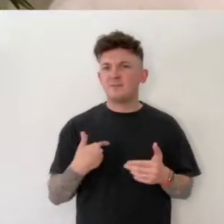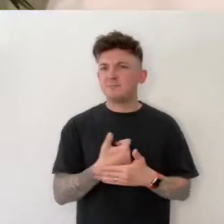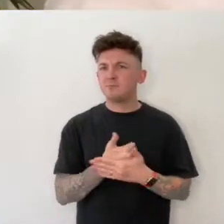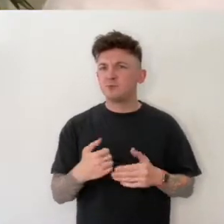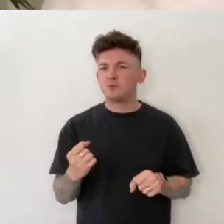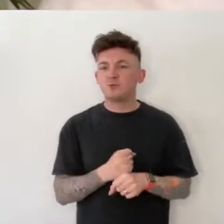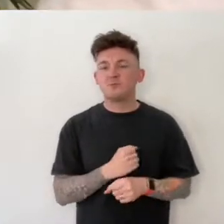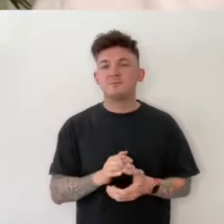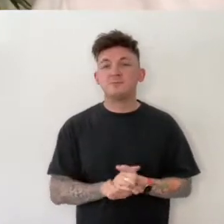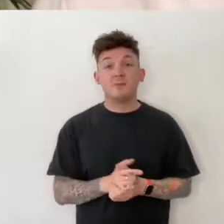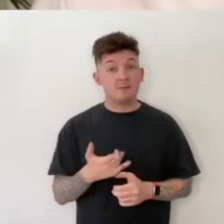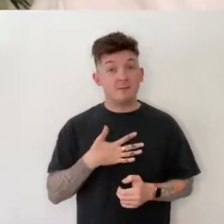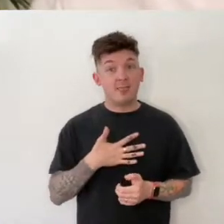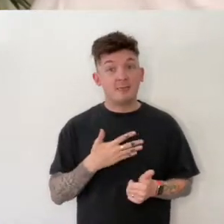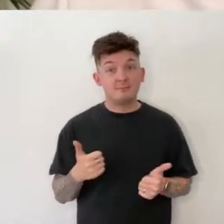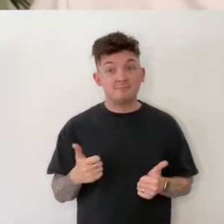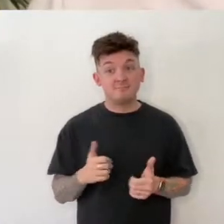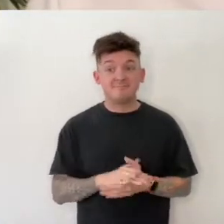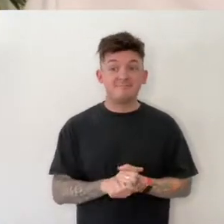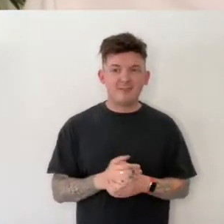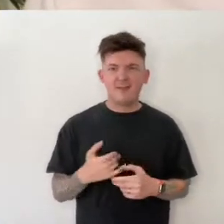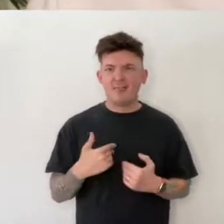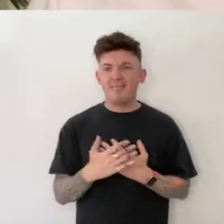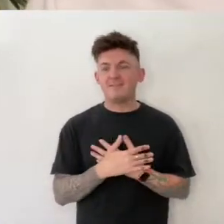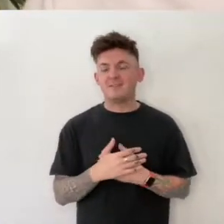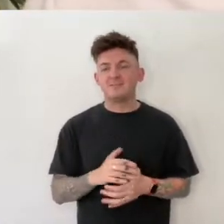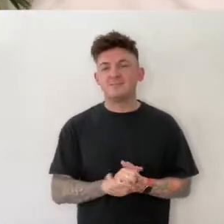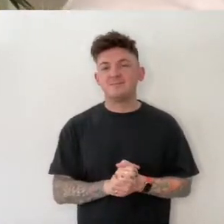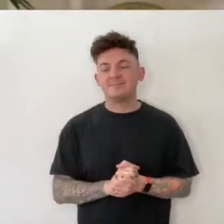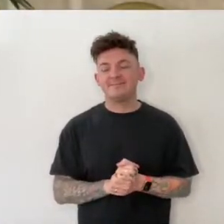you like that? i love that look, i'm going to get closer to the FaceTime soon. well i